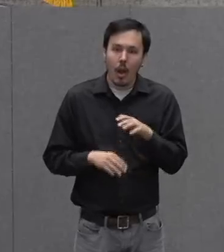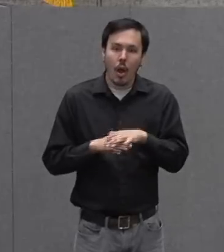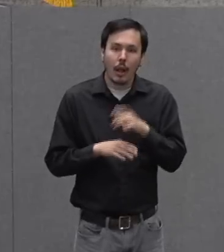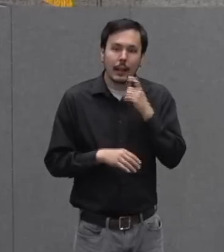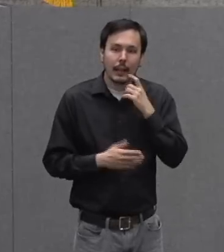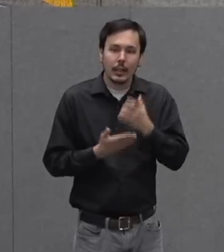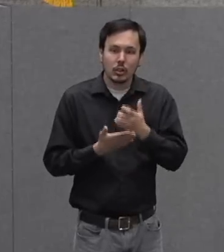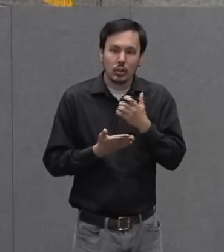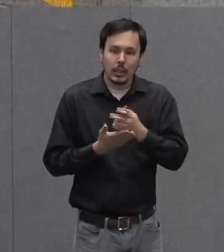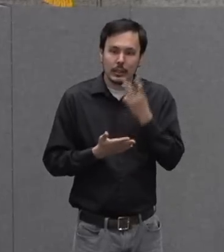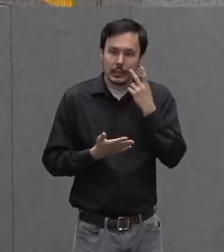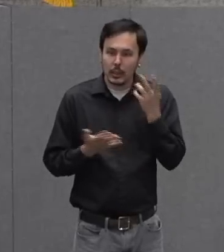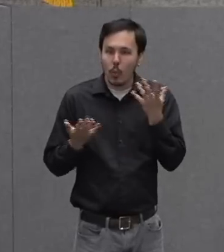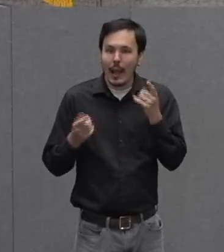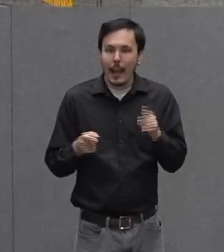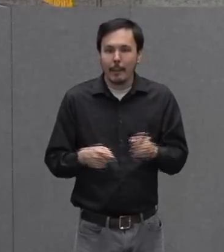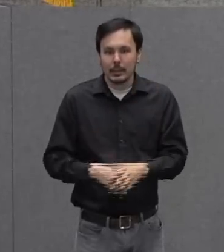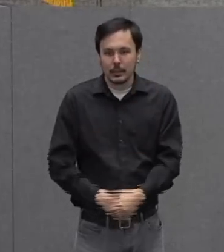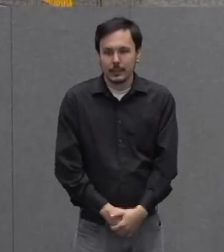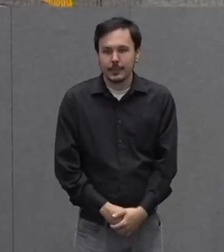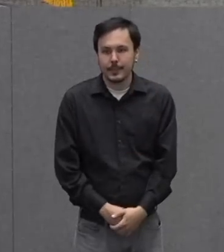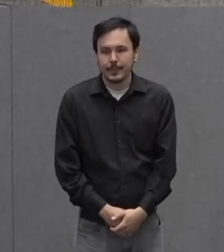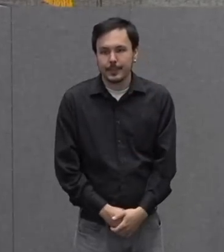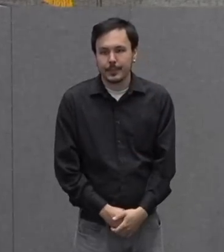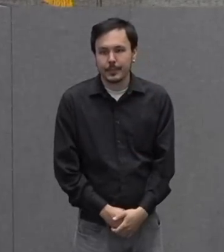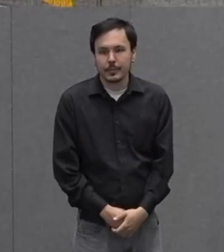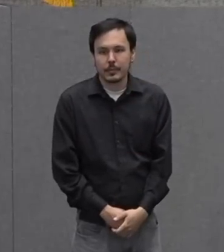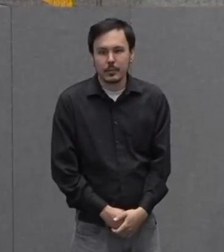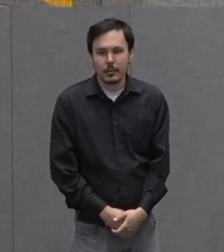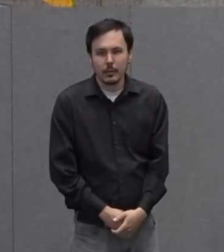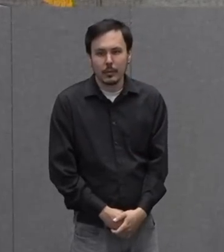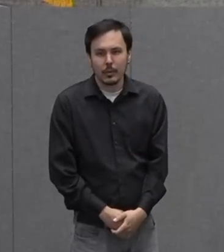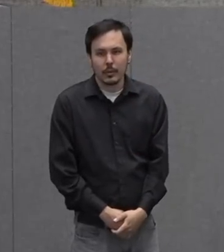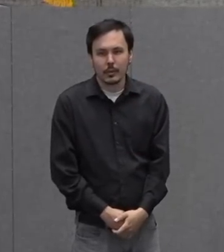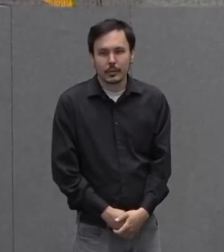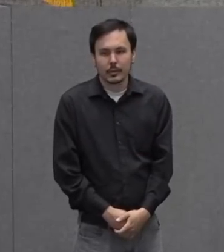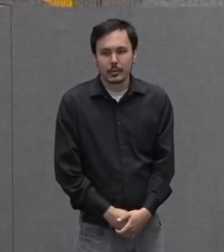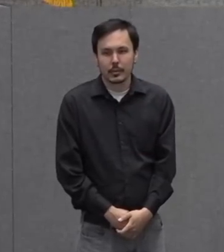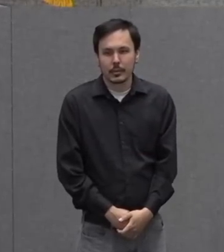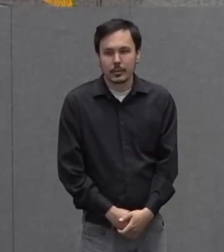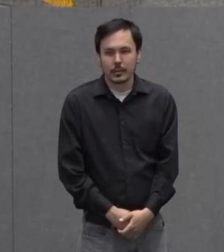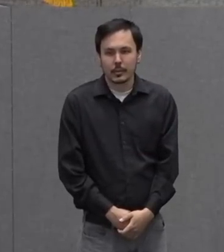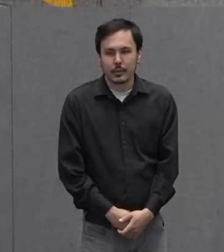and let's see what we see. Can you see anything this way? What if I point it towards you?